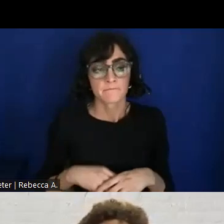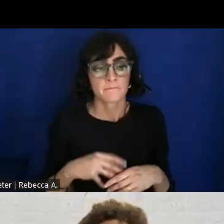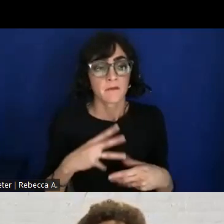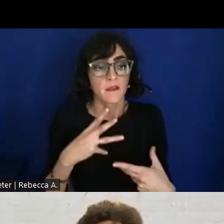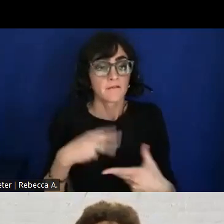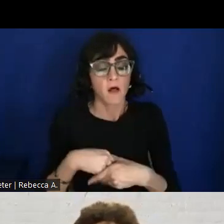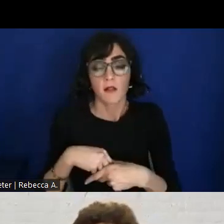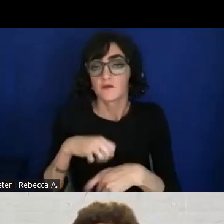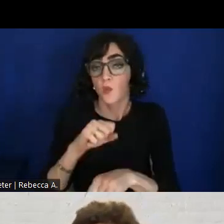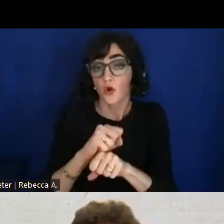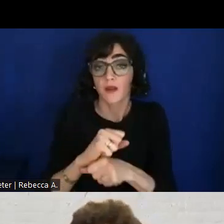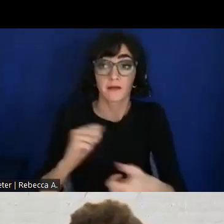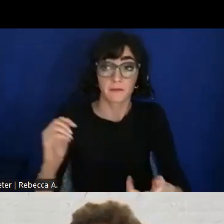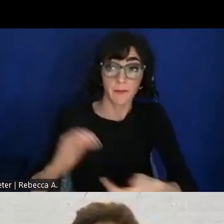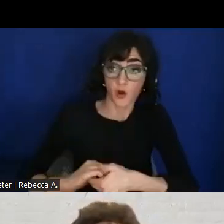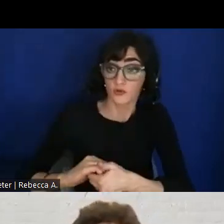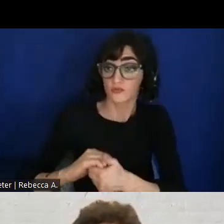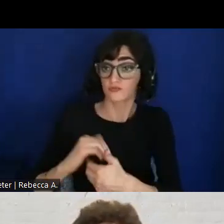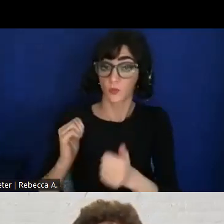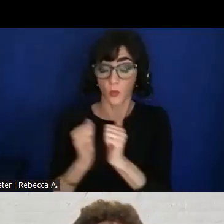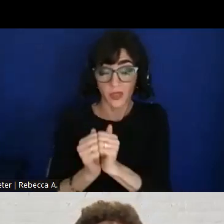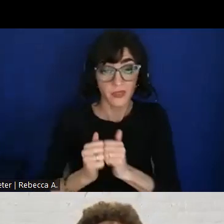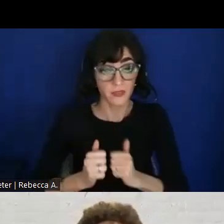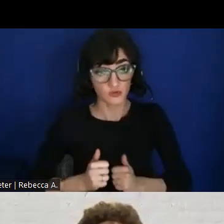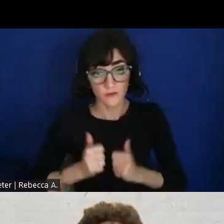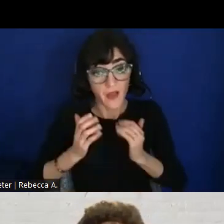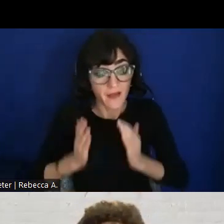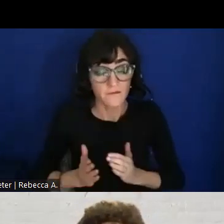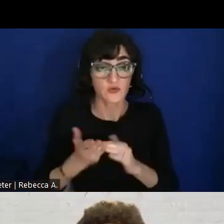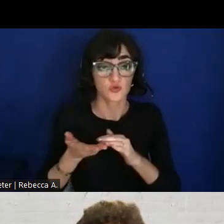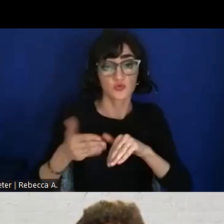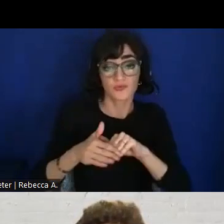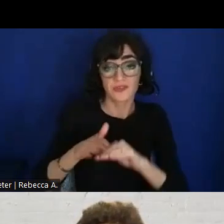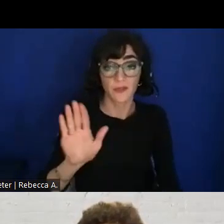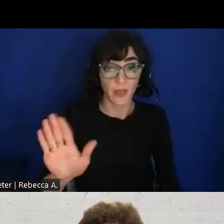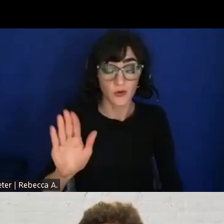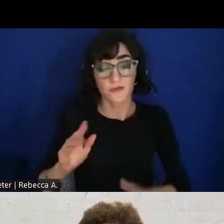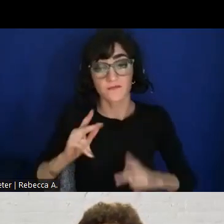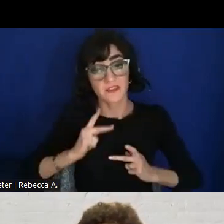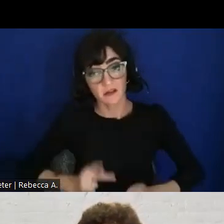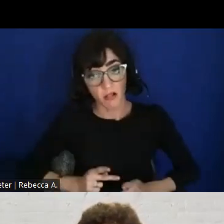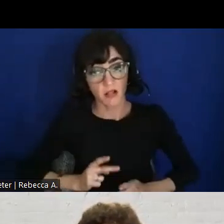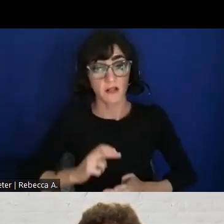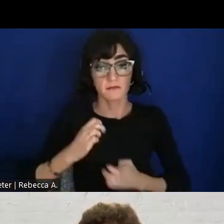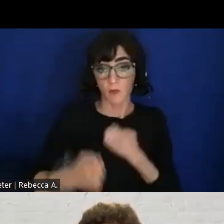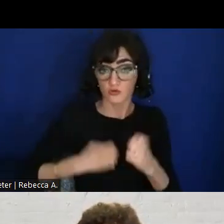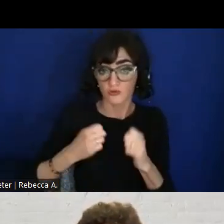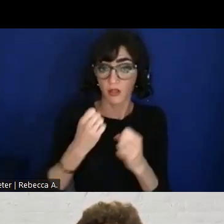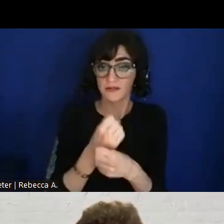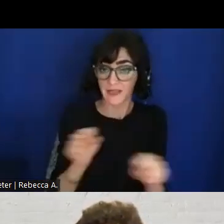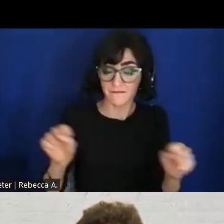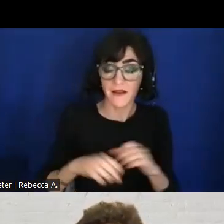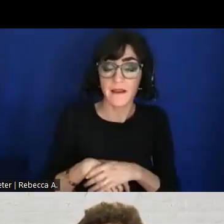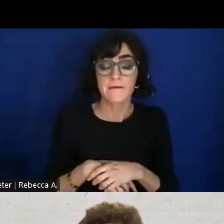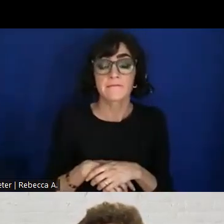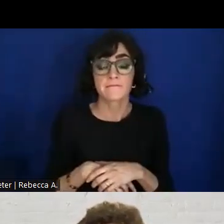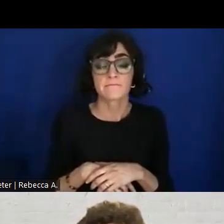with the survivors to increase their physical and emotional safety uh if their use of substances